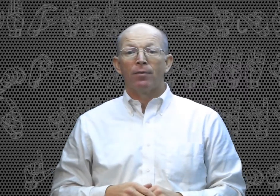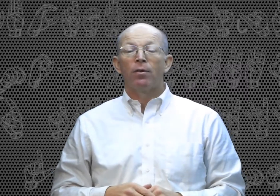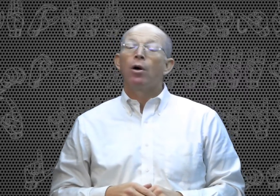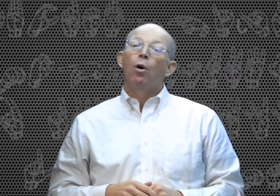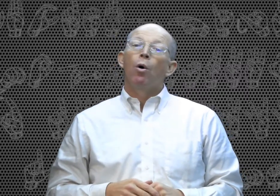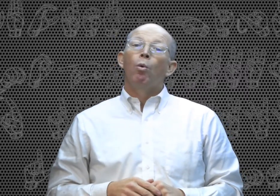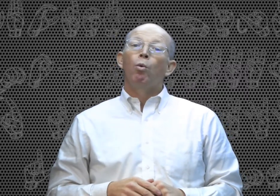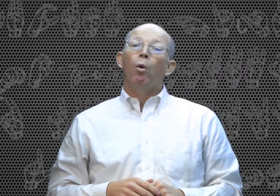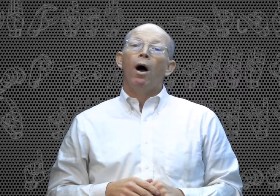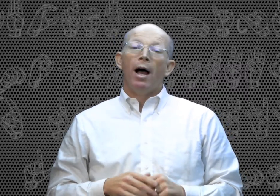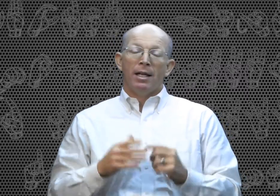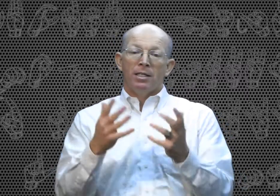LIKE.